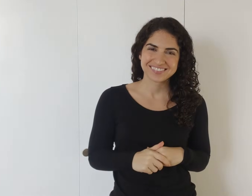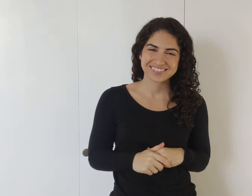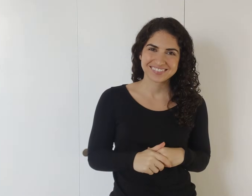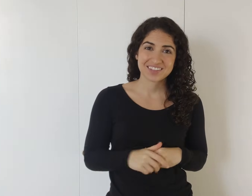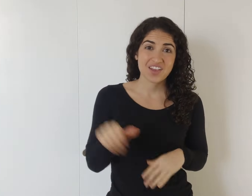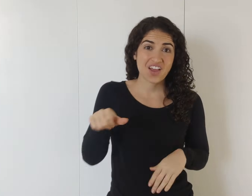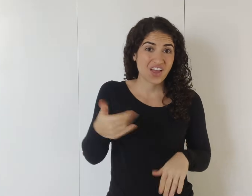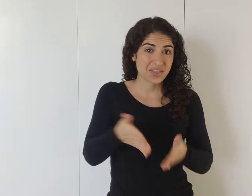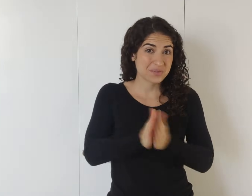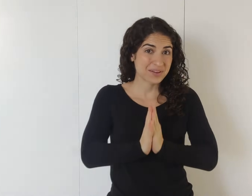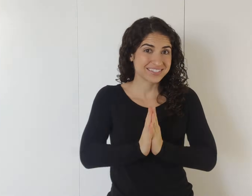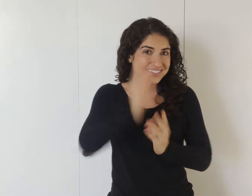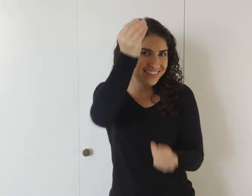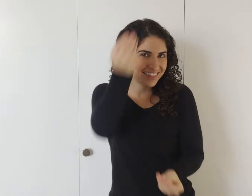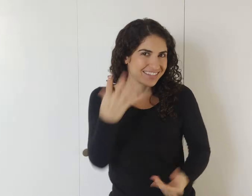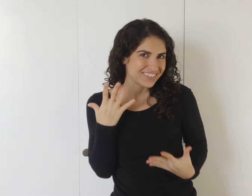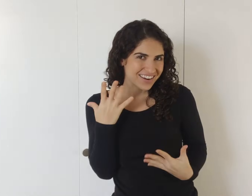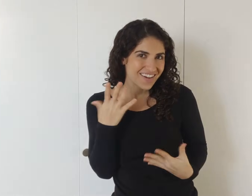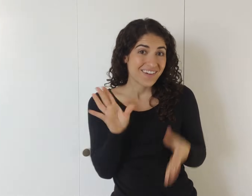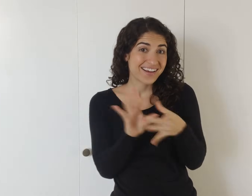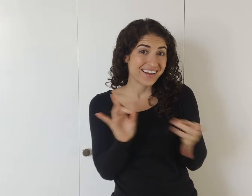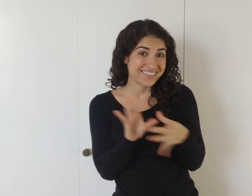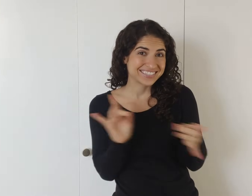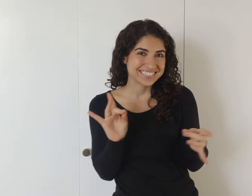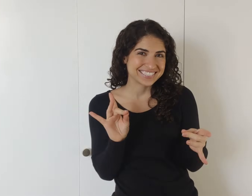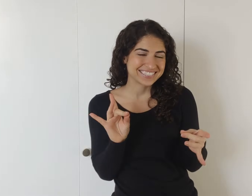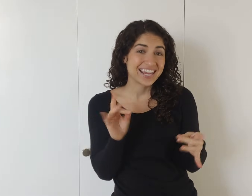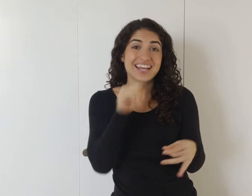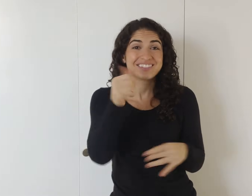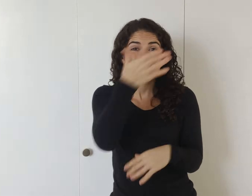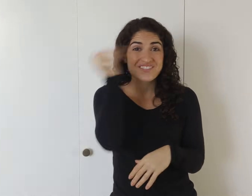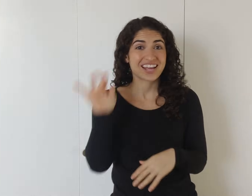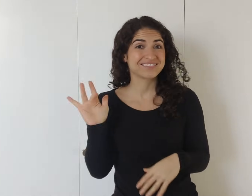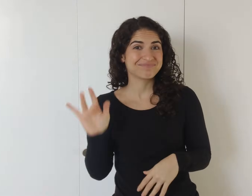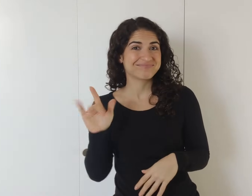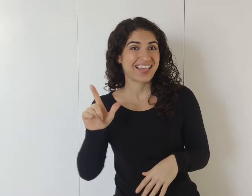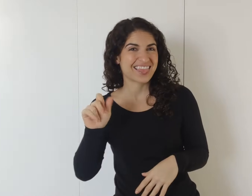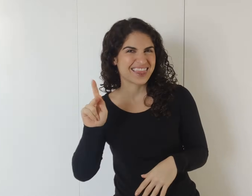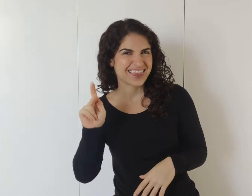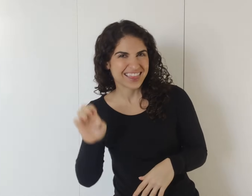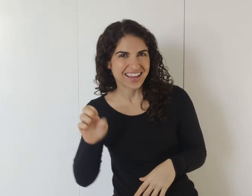If you have other requests let me know in the comments, and don't forget to click "Like" --